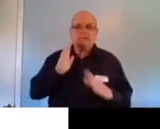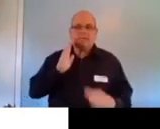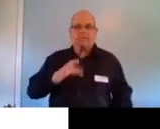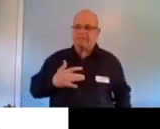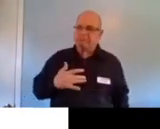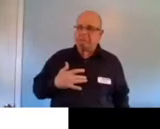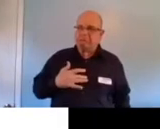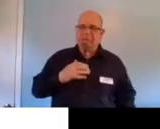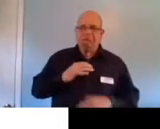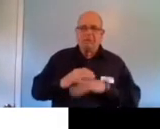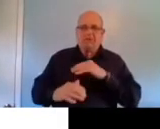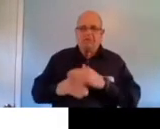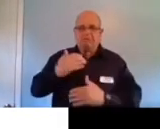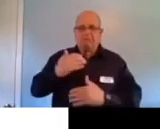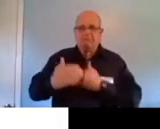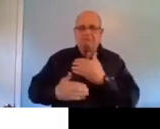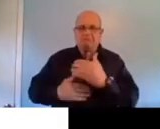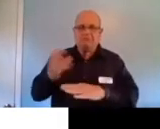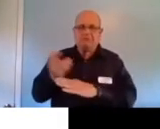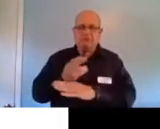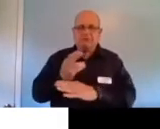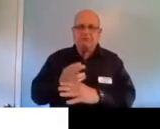using it, it will provide them with effective communication.